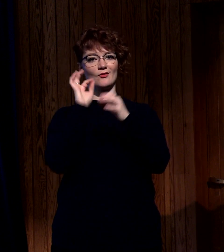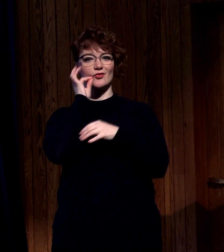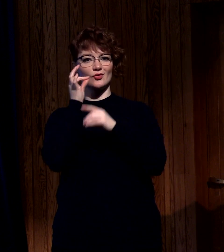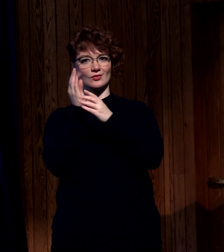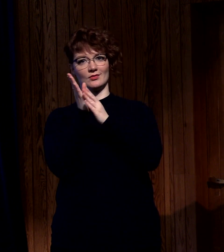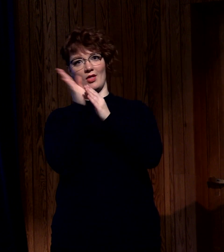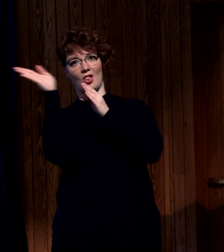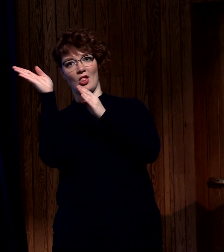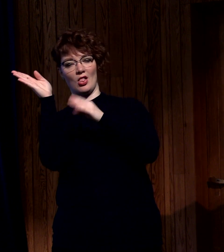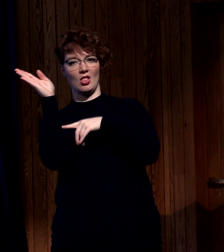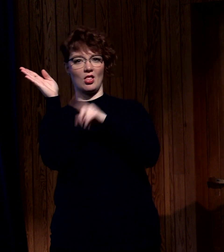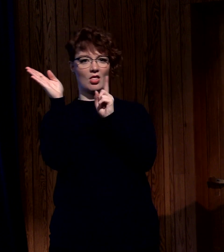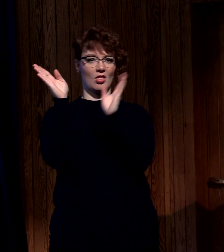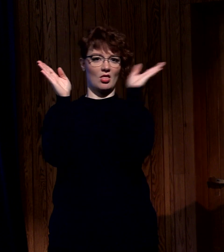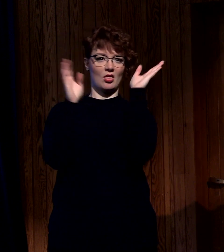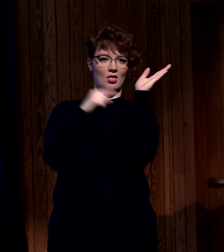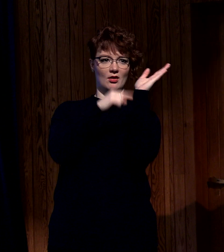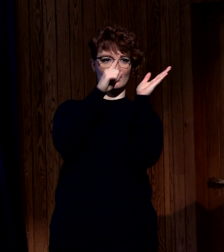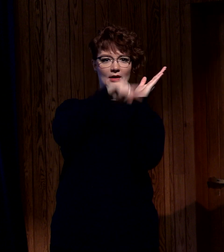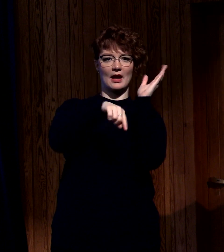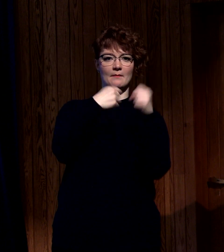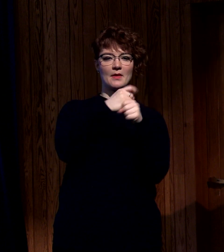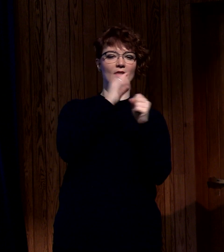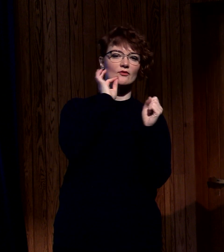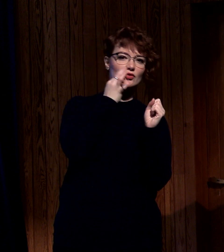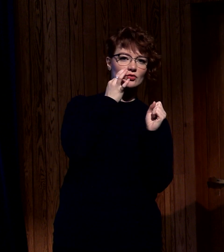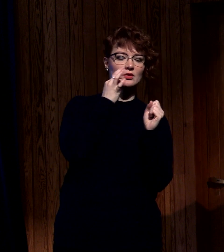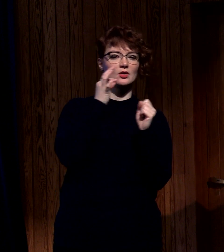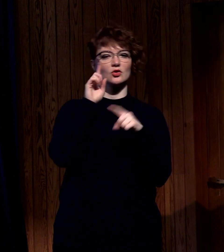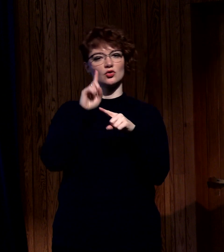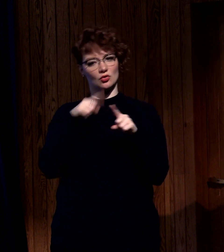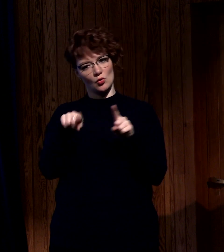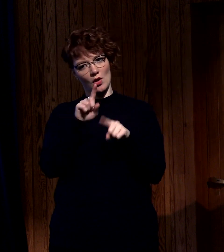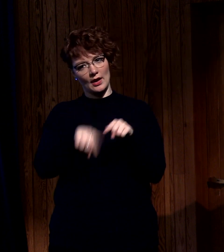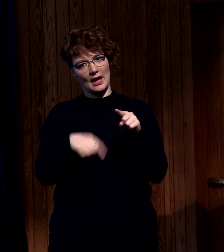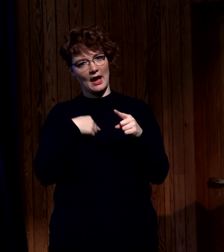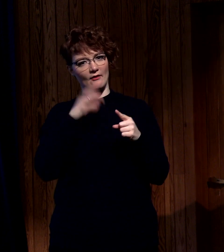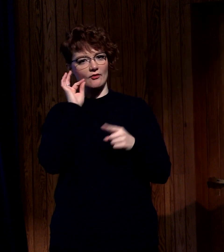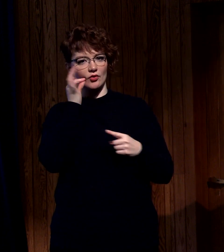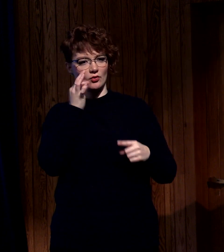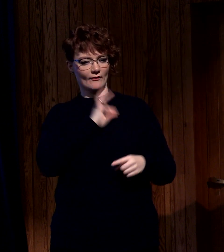vine and you cannot be fruitful, unless you remain in me. Yes, I